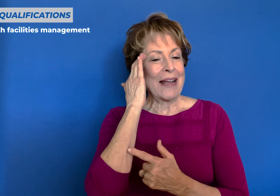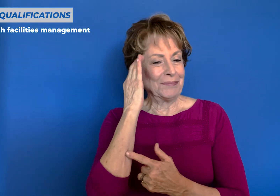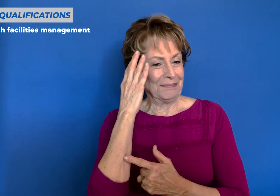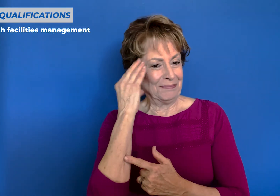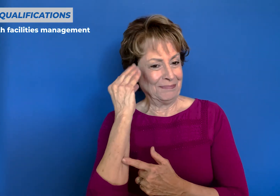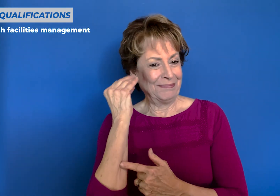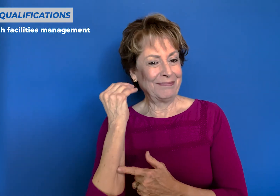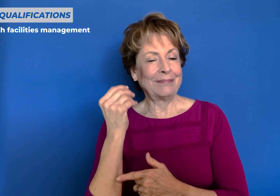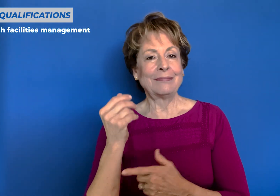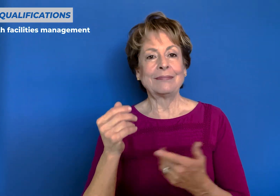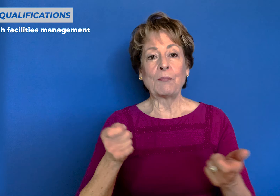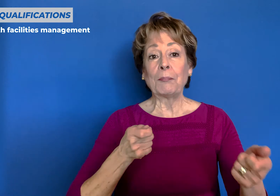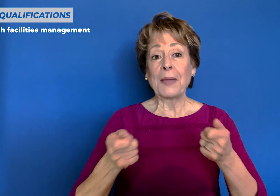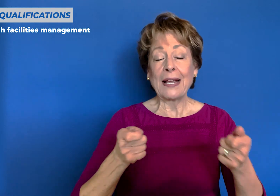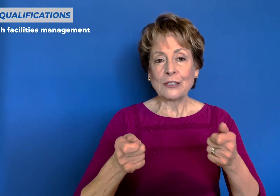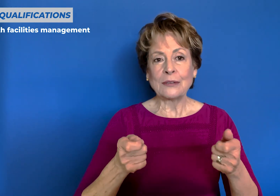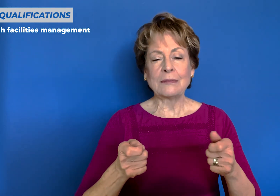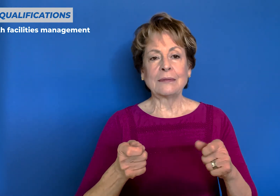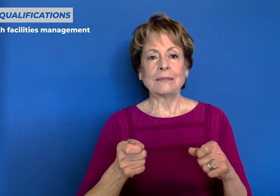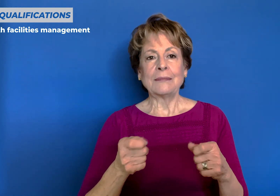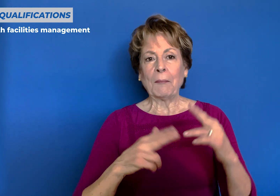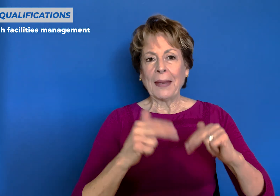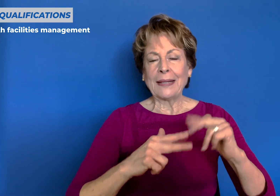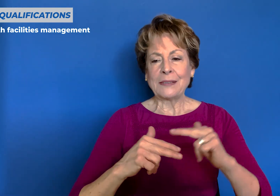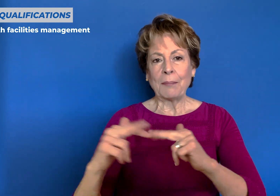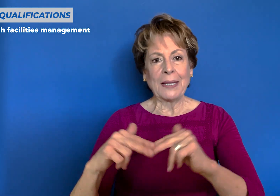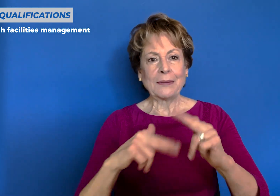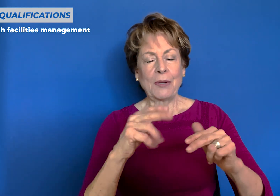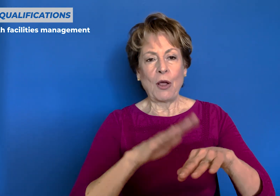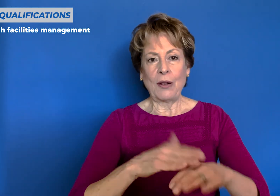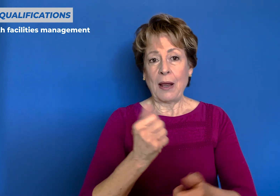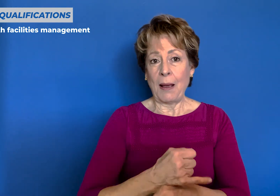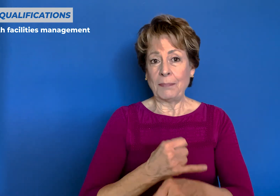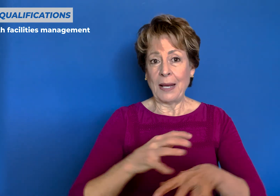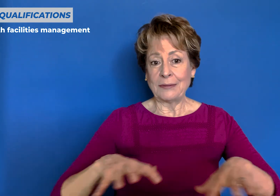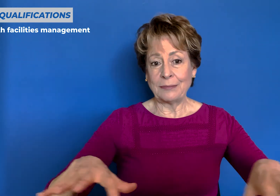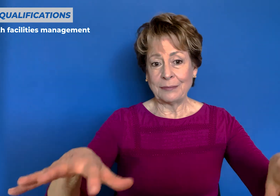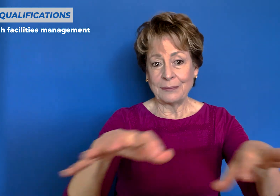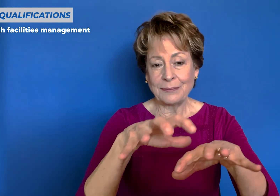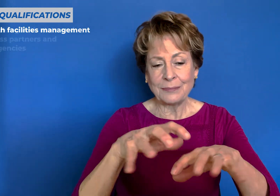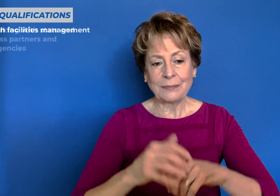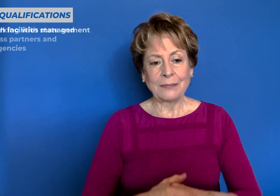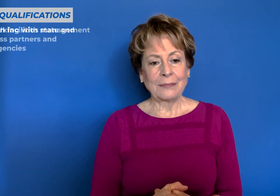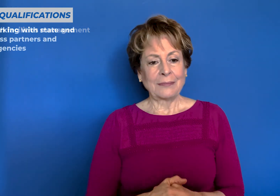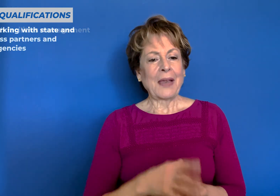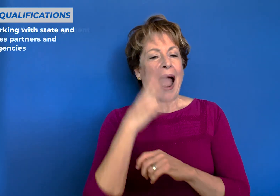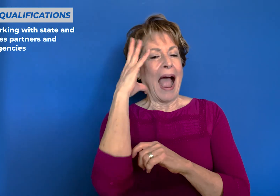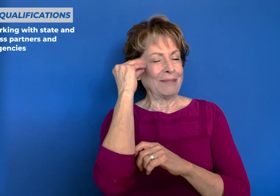Familiarity with facilities management.